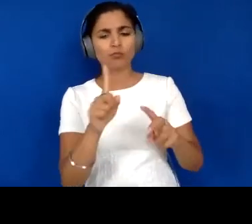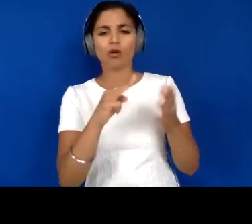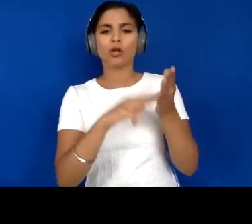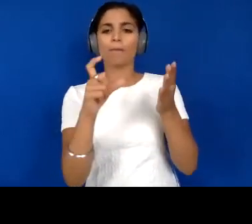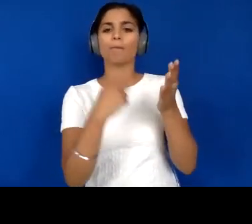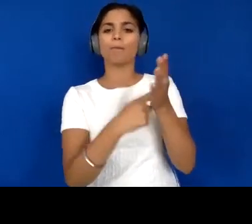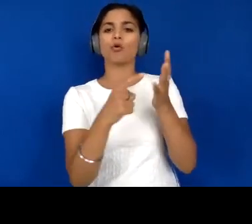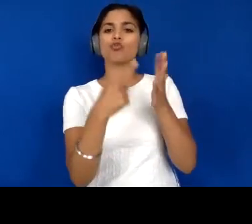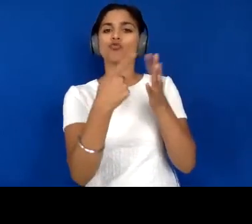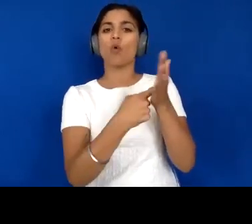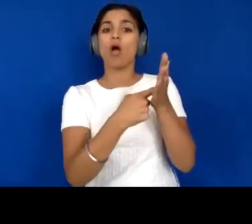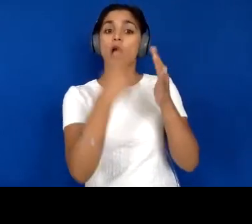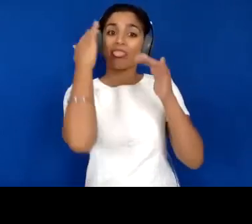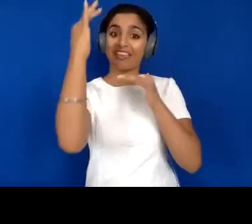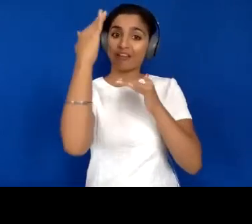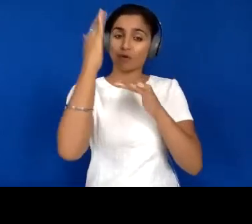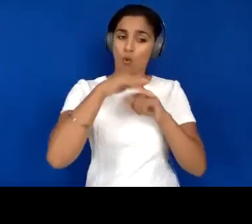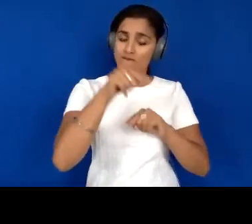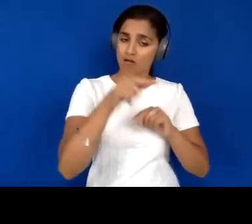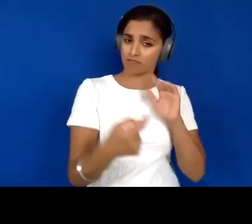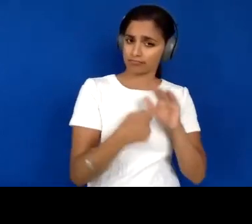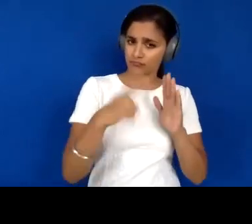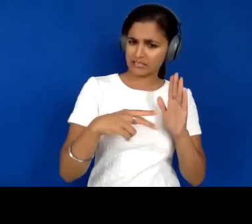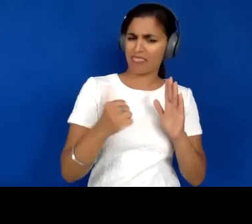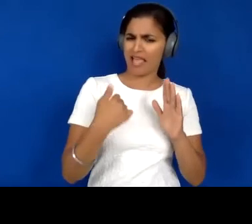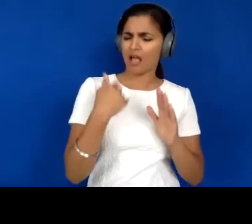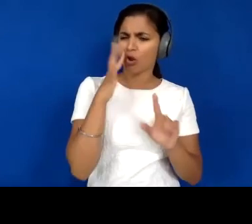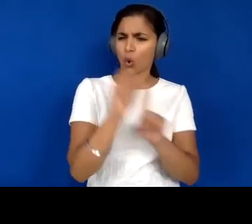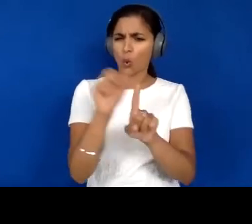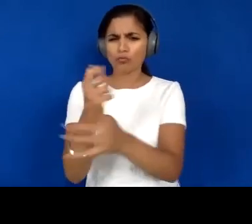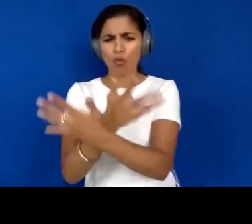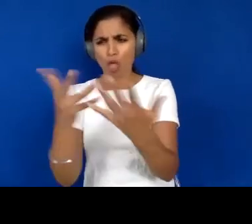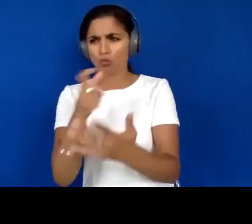mentioned mostly in academic and extremely few activist circles a